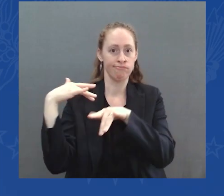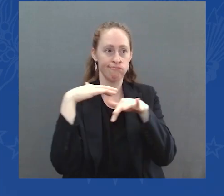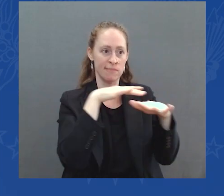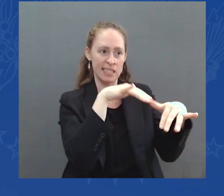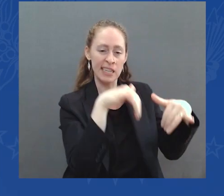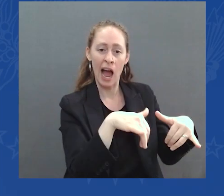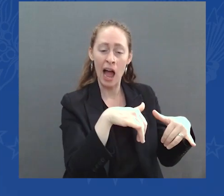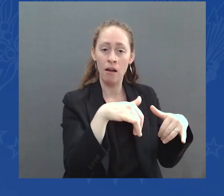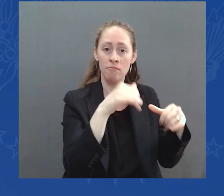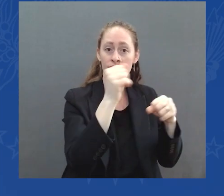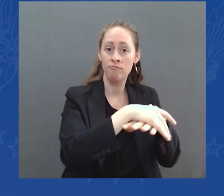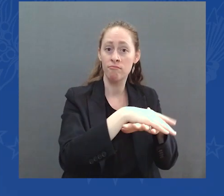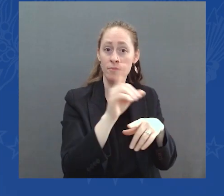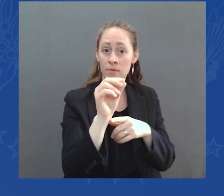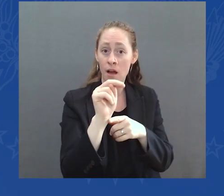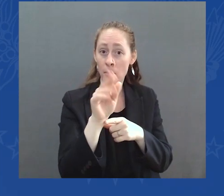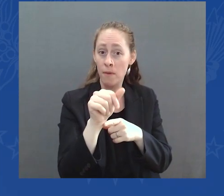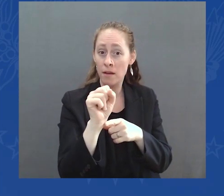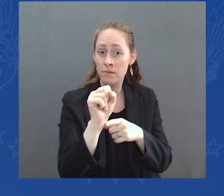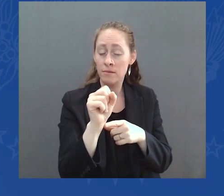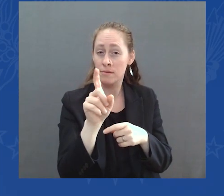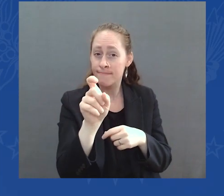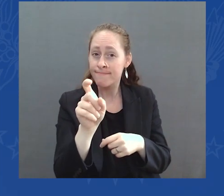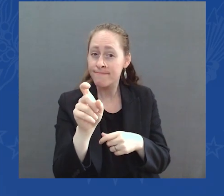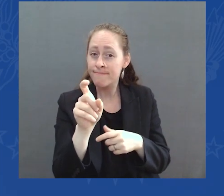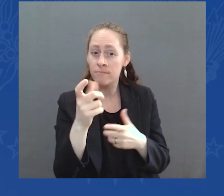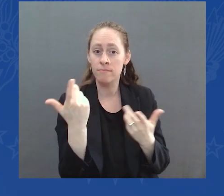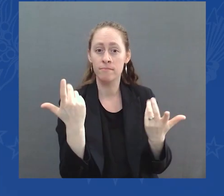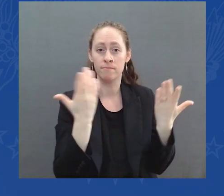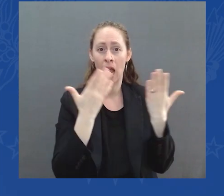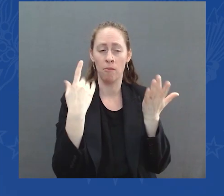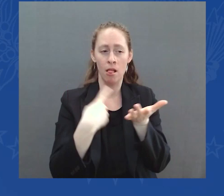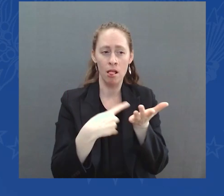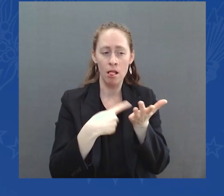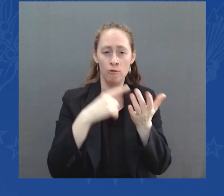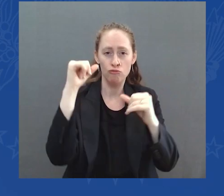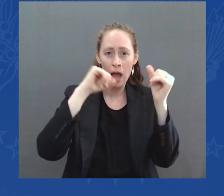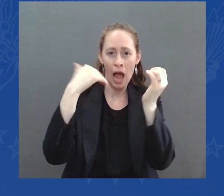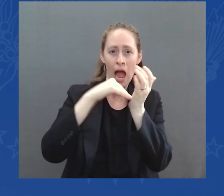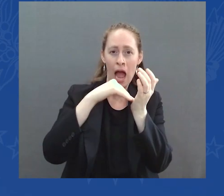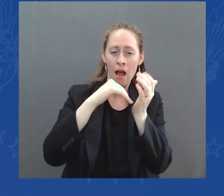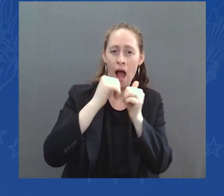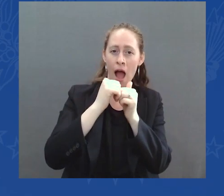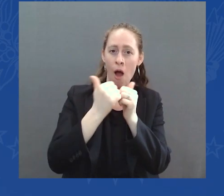I don't know the answer. But it appears, so far, that he has not pulled all of his --